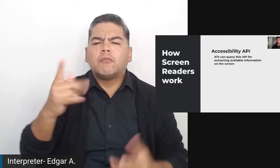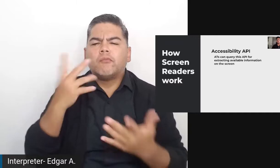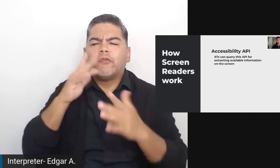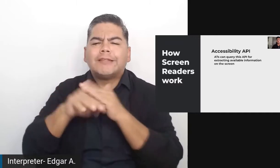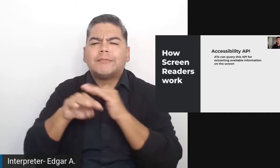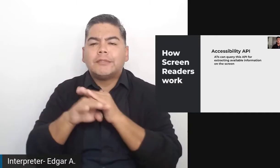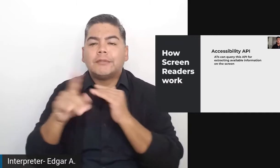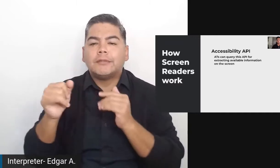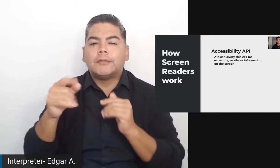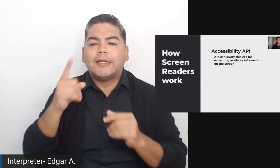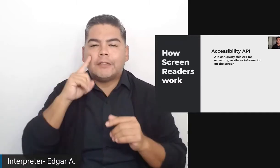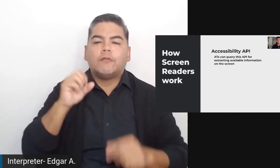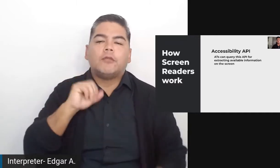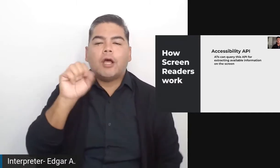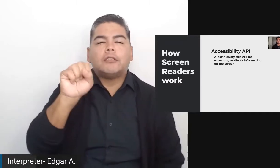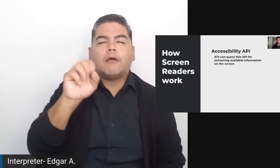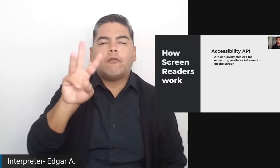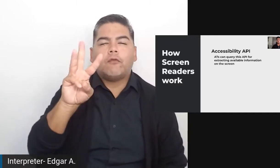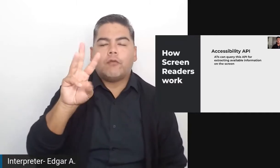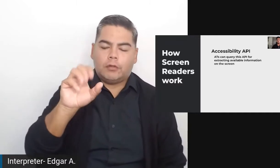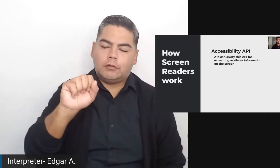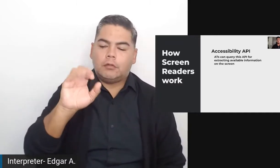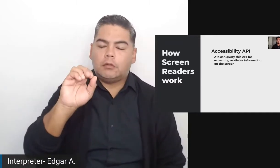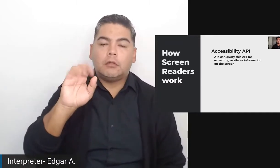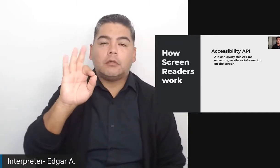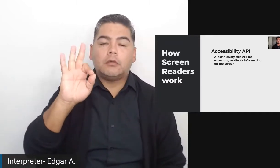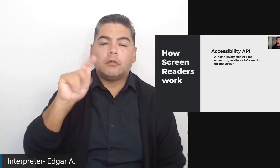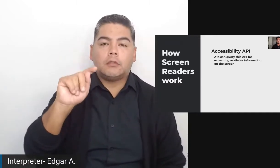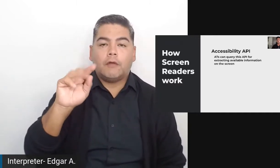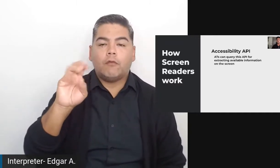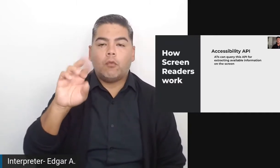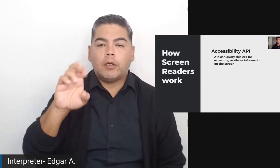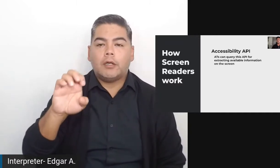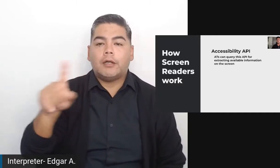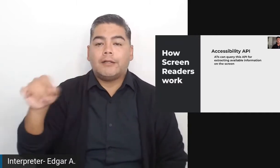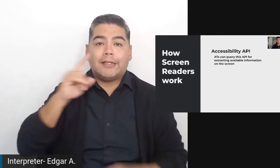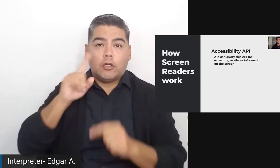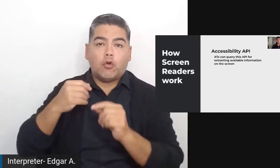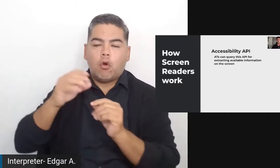or an API that your operating system provides,